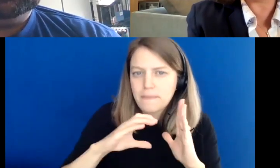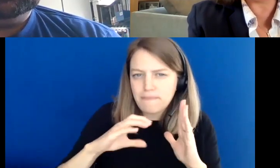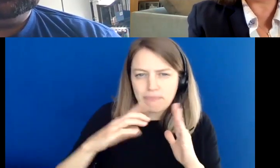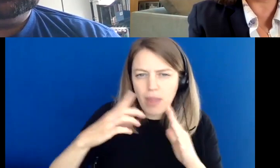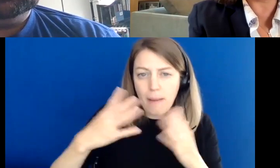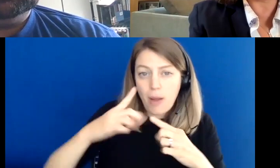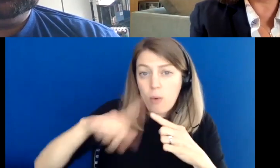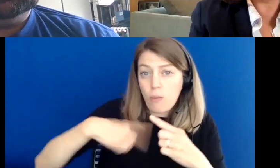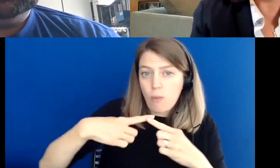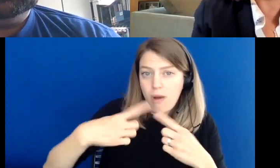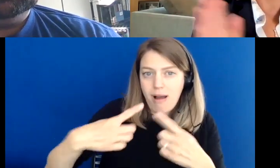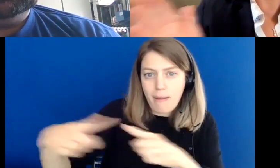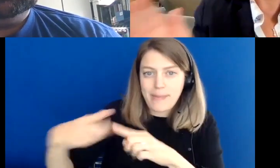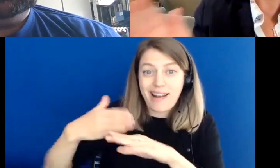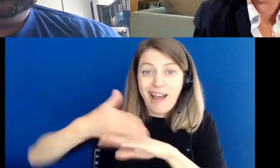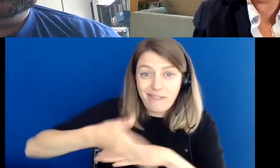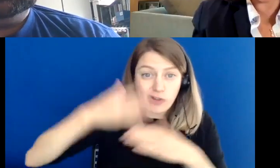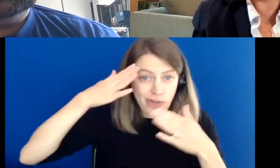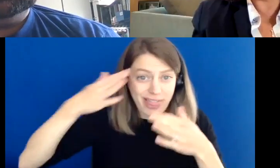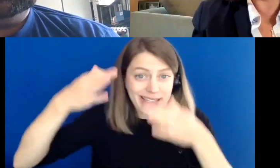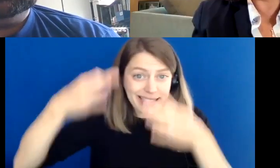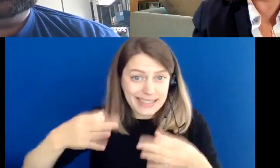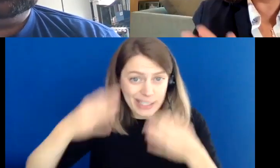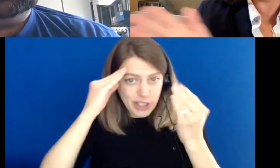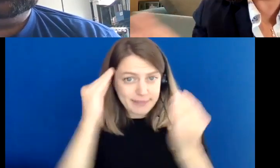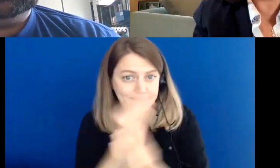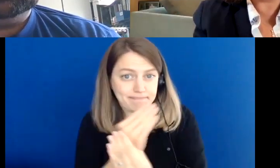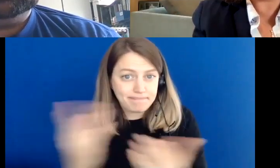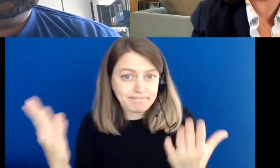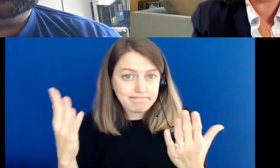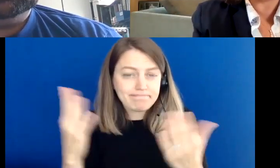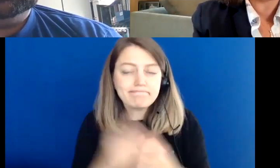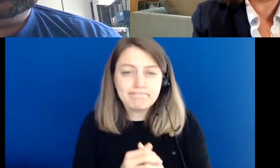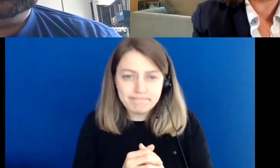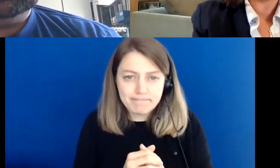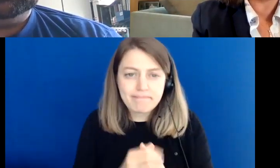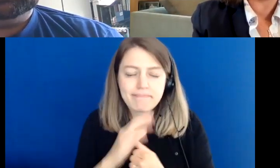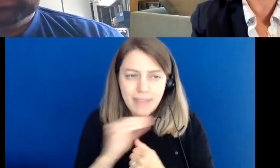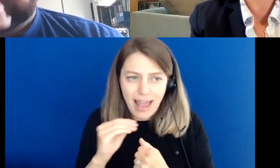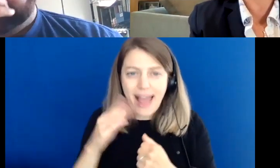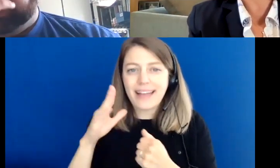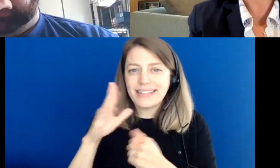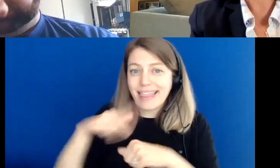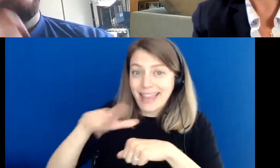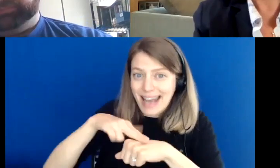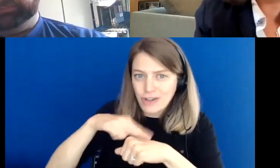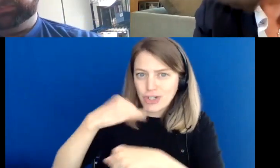that decision and what going into the National Institutes of Health.